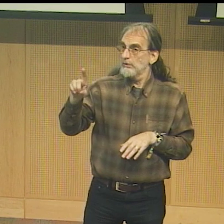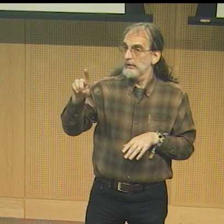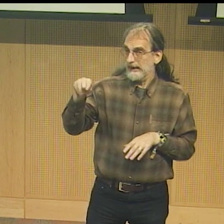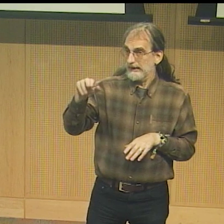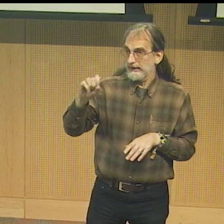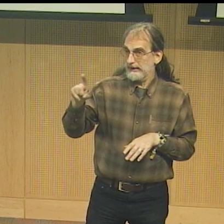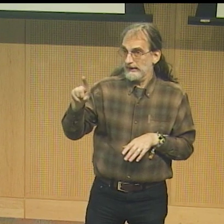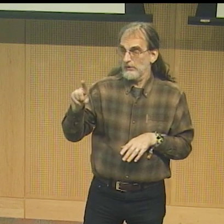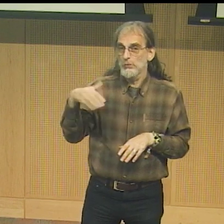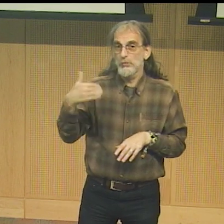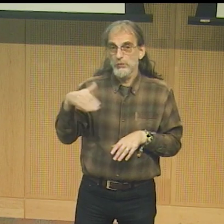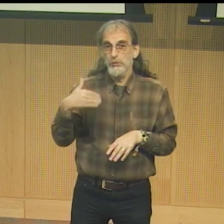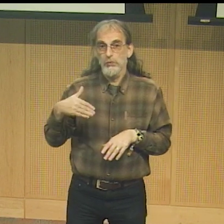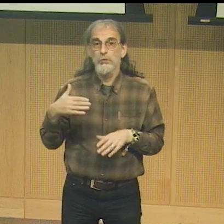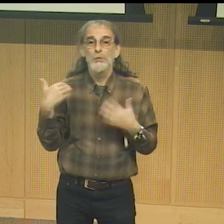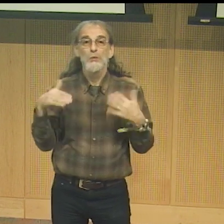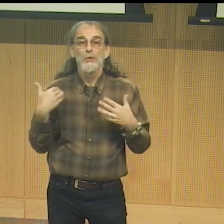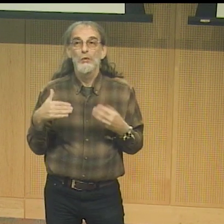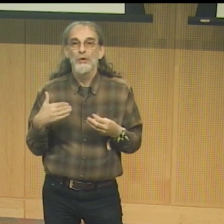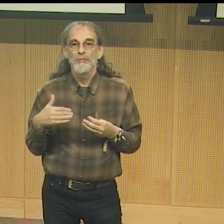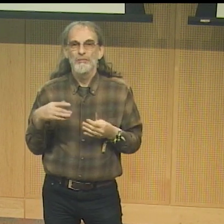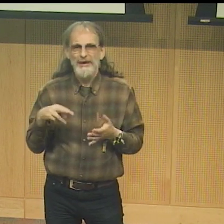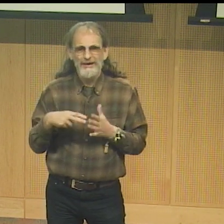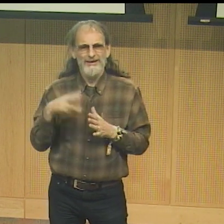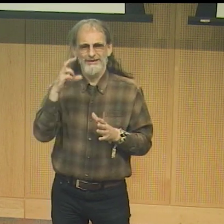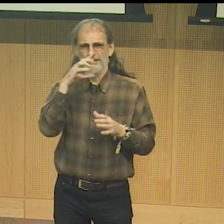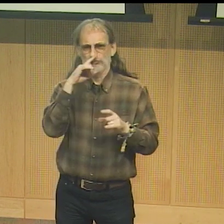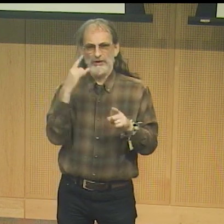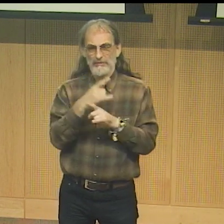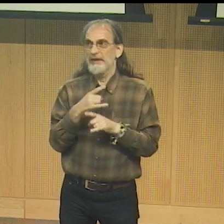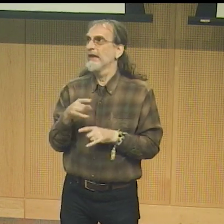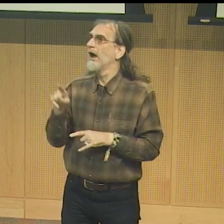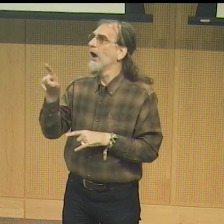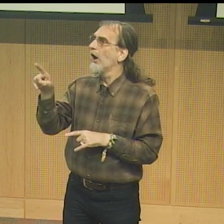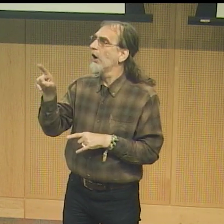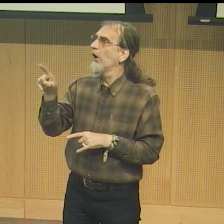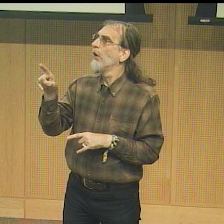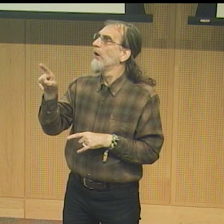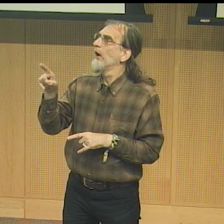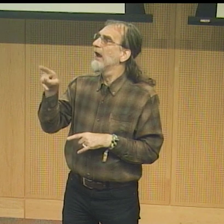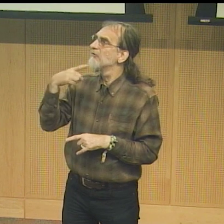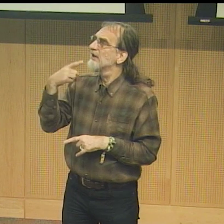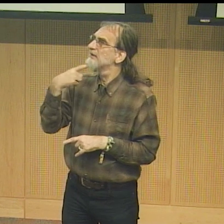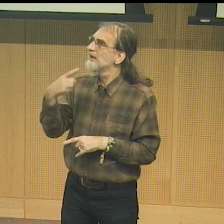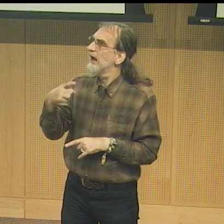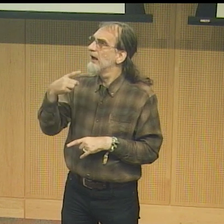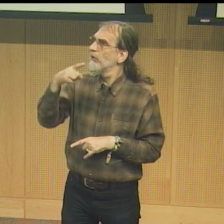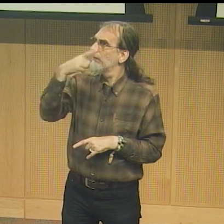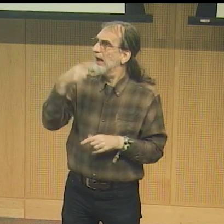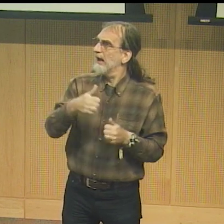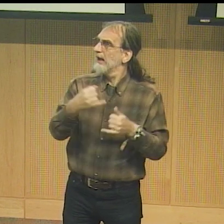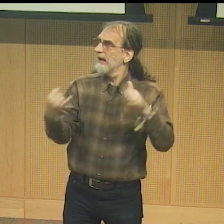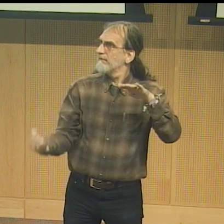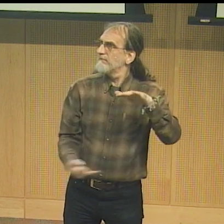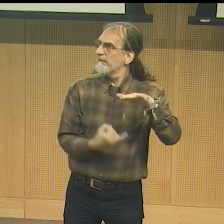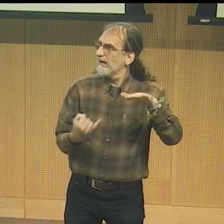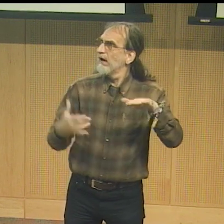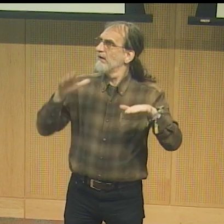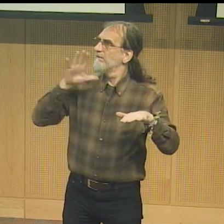And if you go into Gallaudet, you can see the residual-- the residual effects of this. If you look at NAD, the National Association